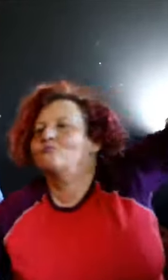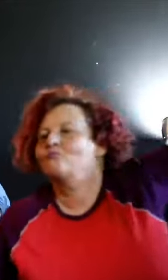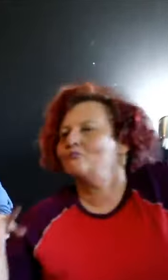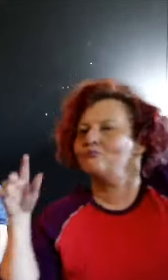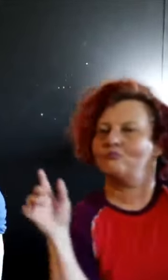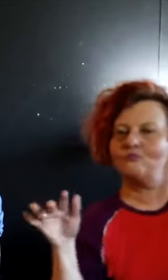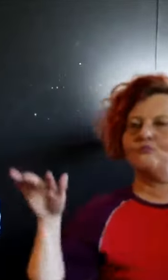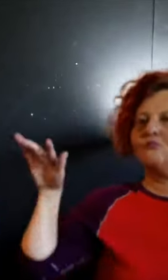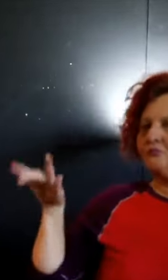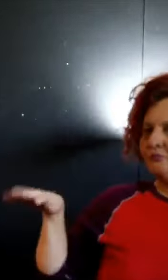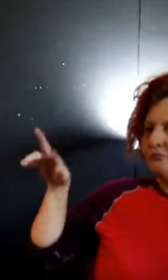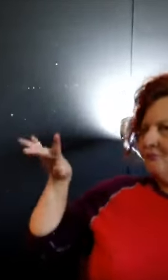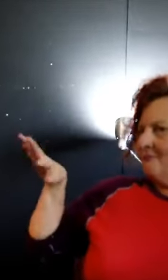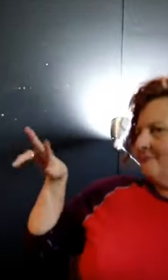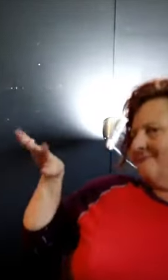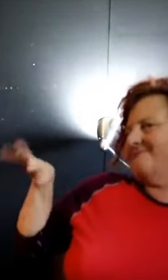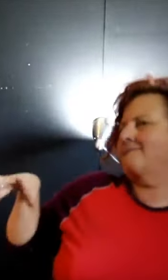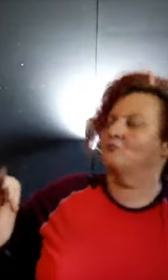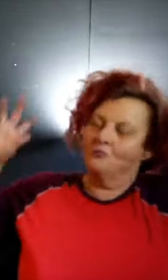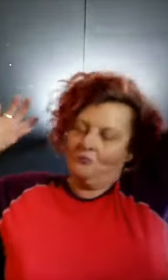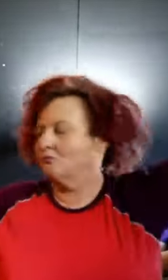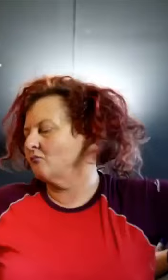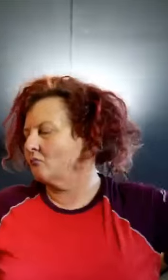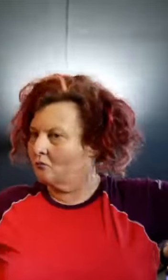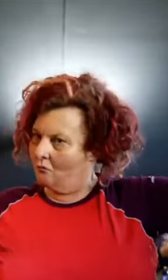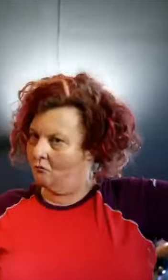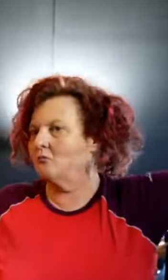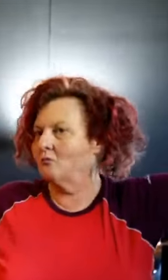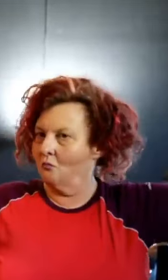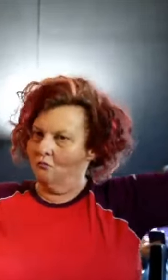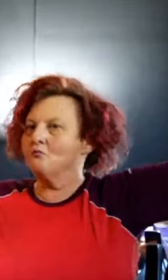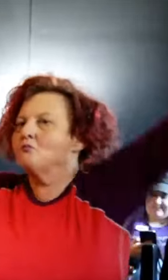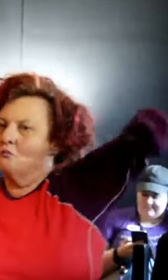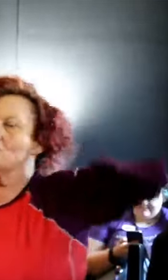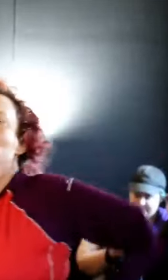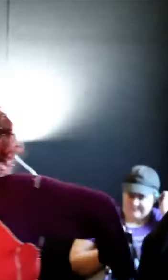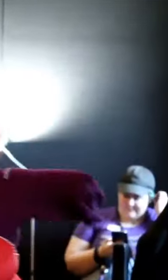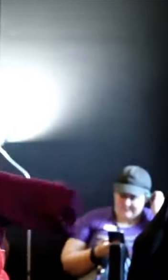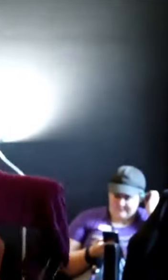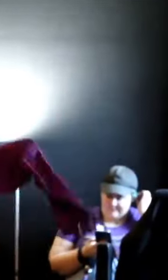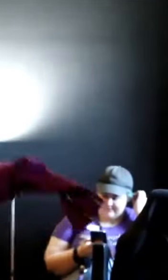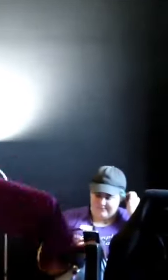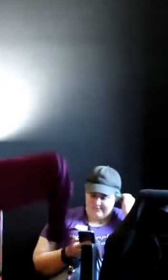that sees artists of all descriptions find their story, their practice and their community.